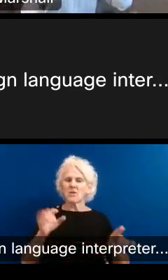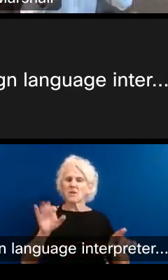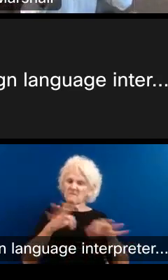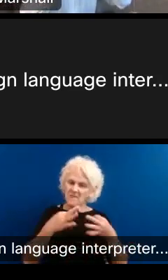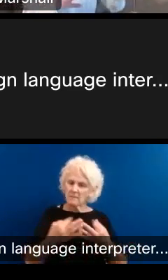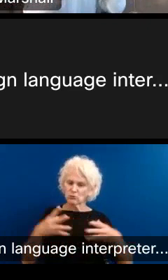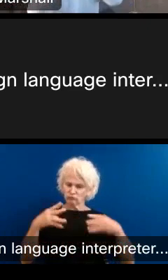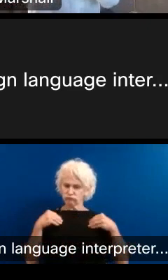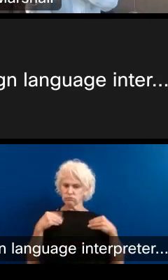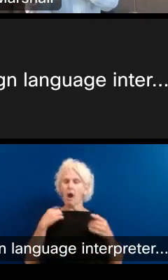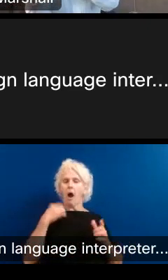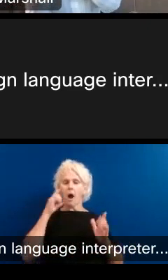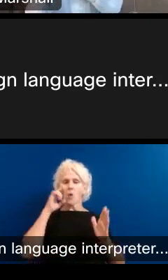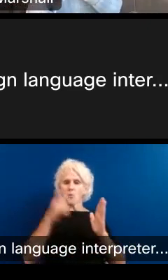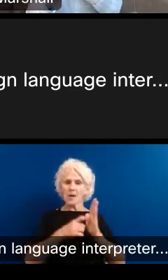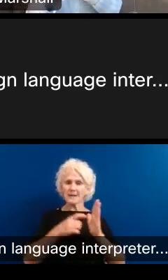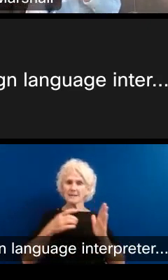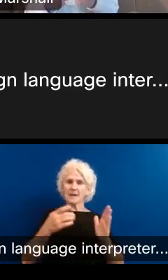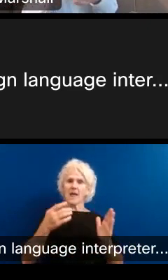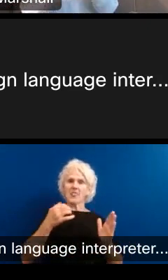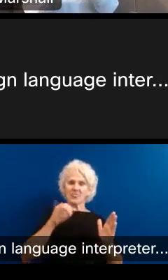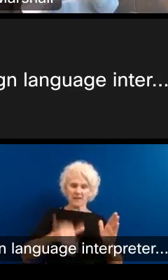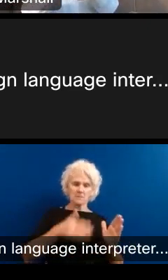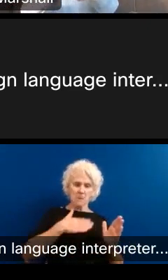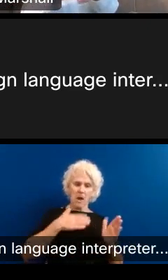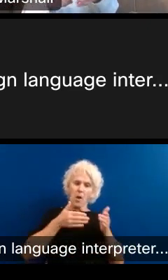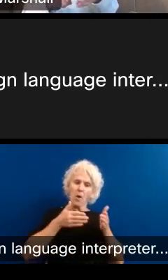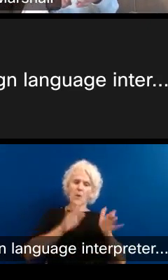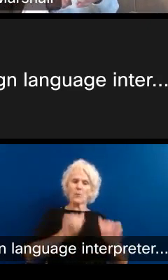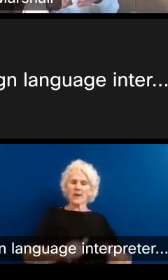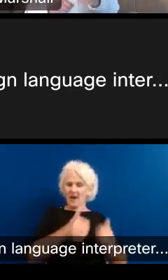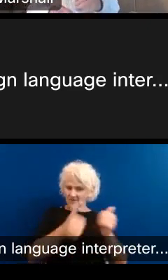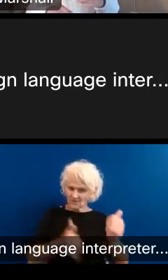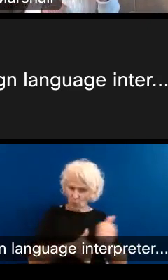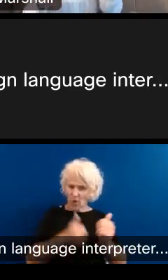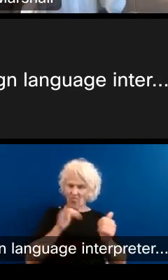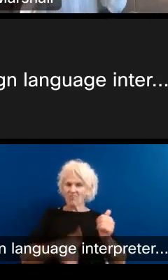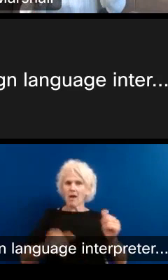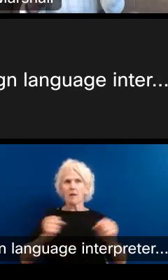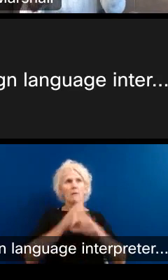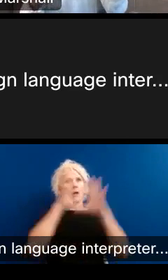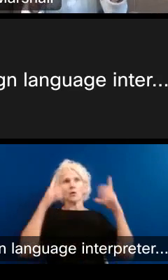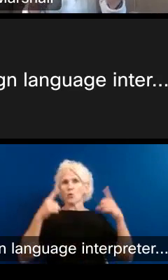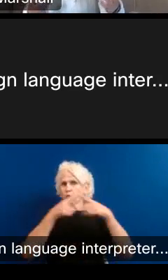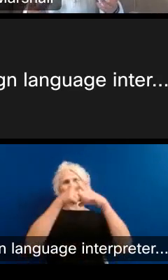recognize this is my way to avoid a crisis. I've written it down, I've talked about it with the